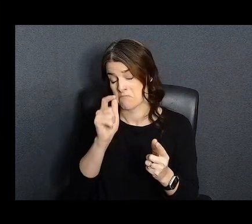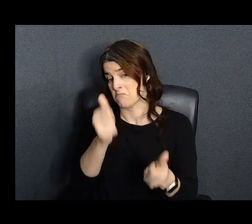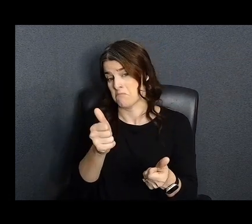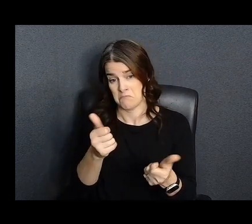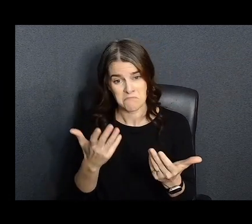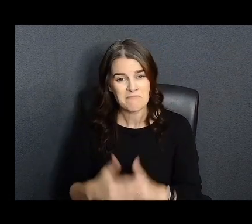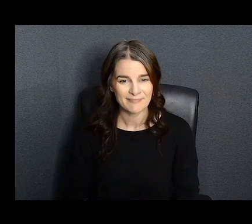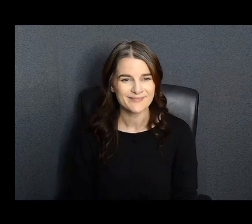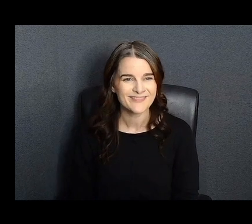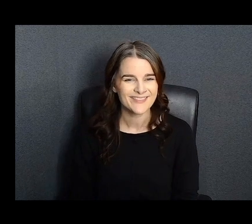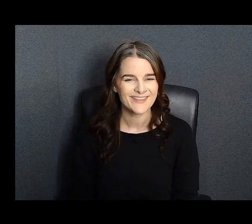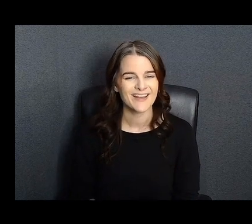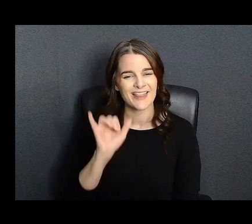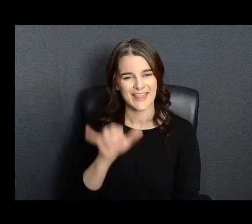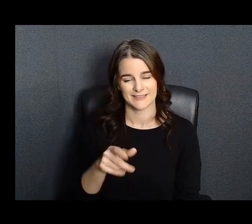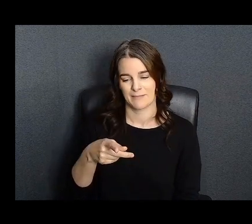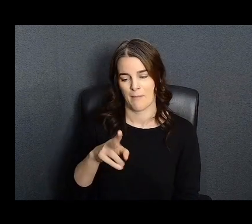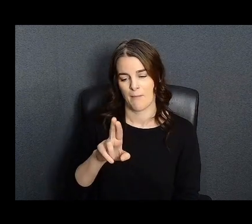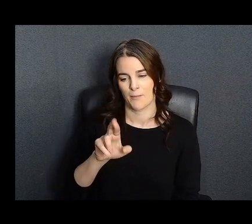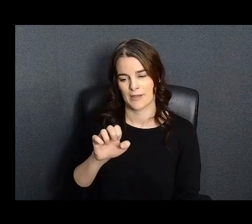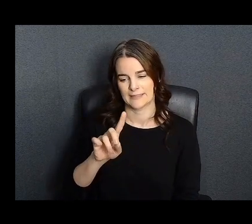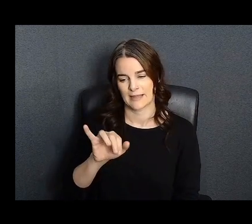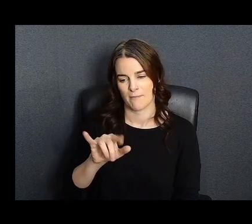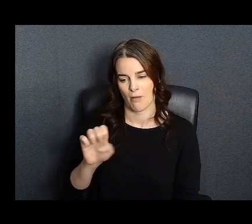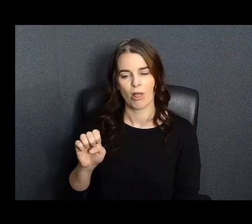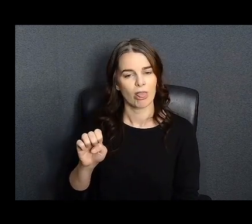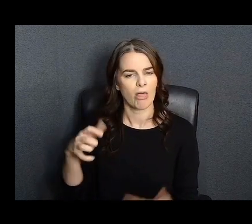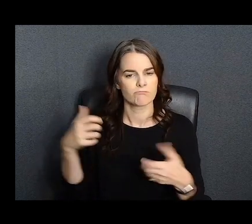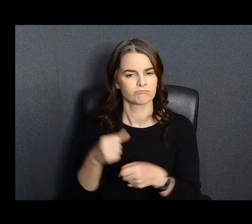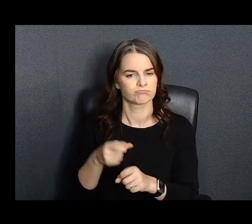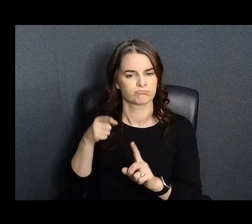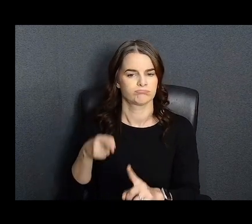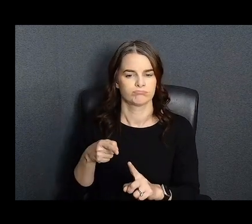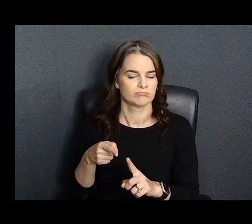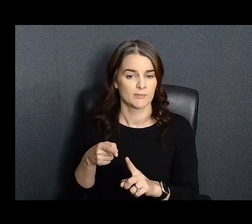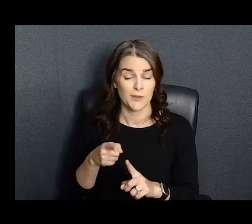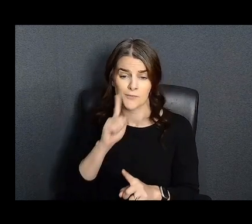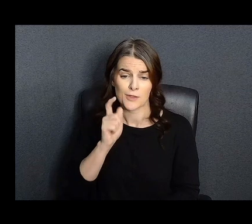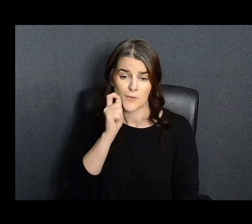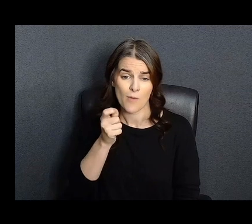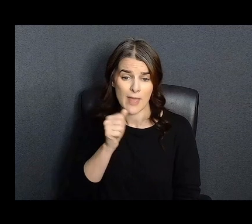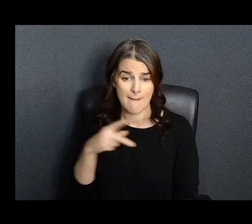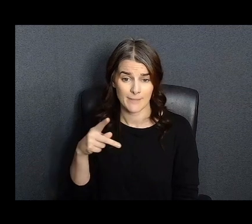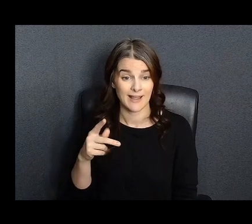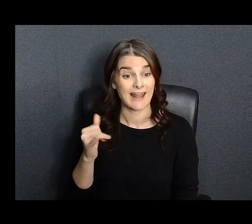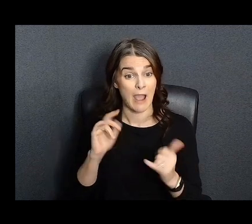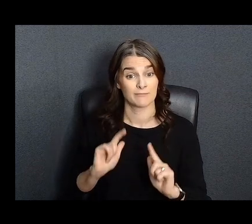So that's Predictable in a nutshell. Really cool app. And I'm going to toss it back to Haley.